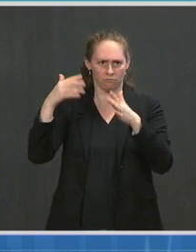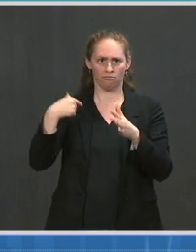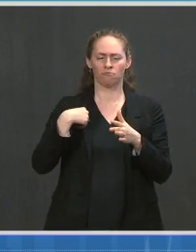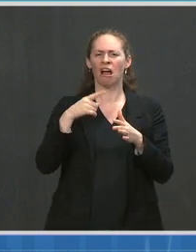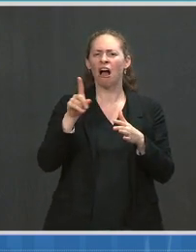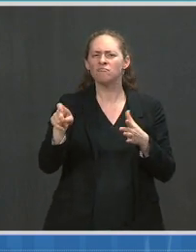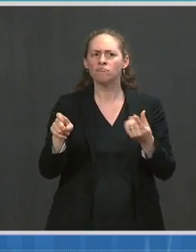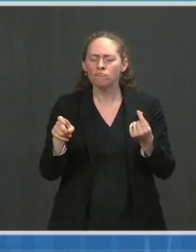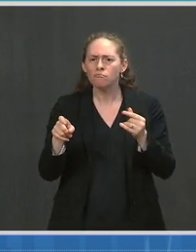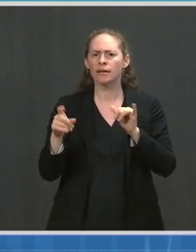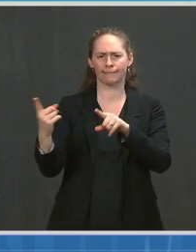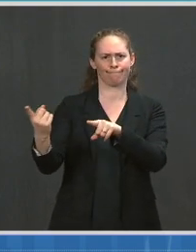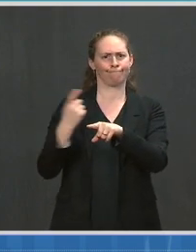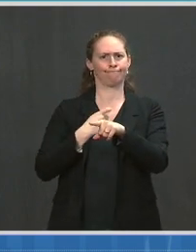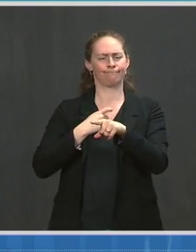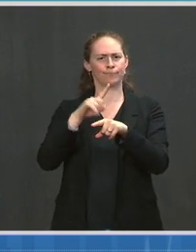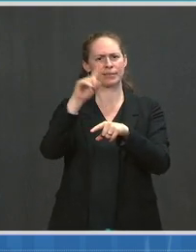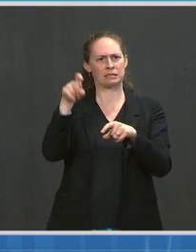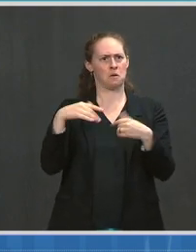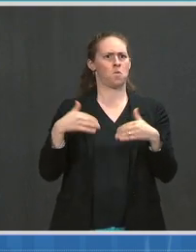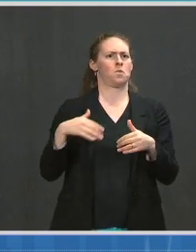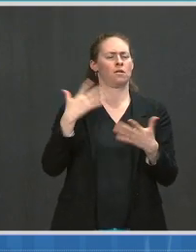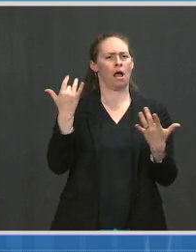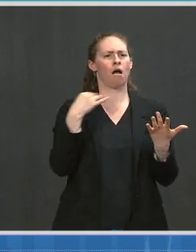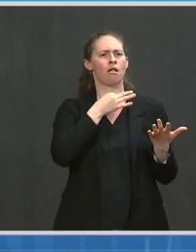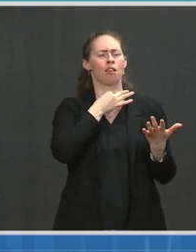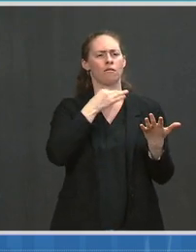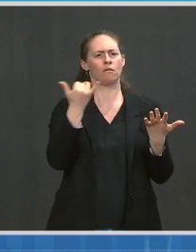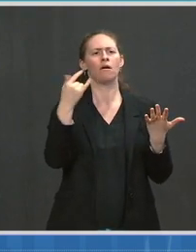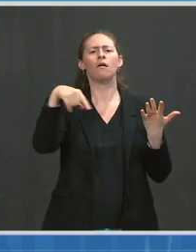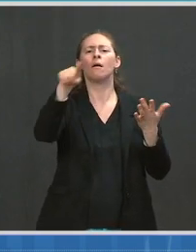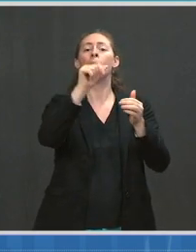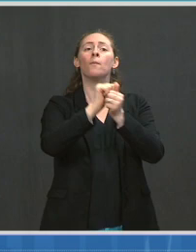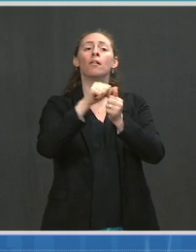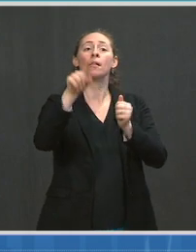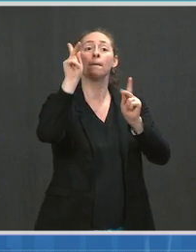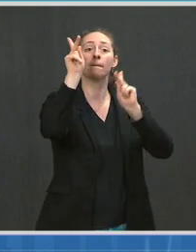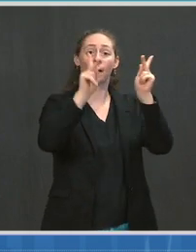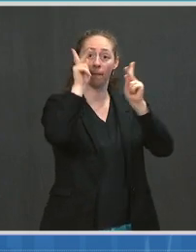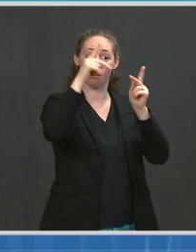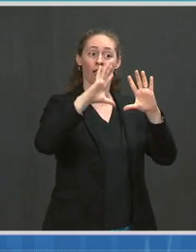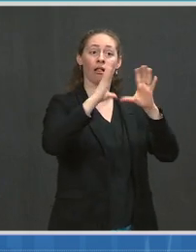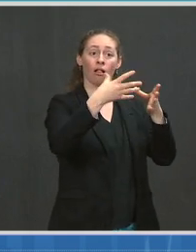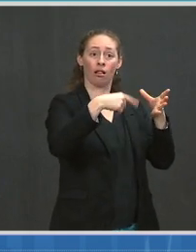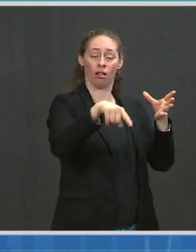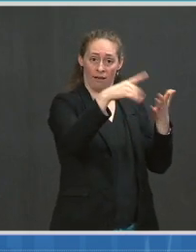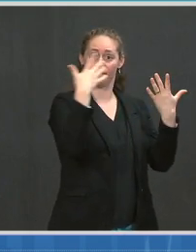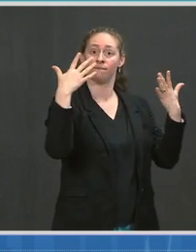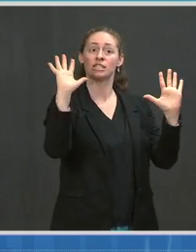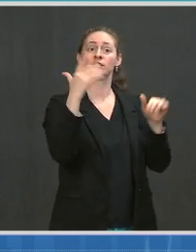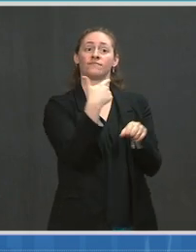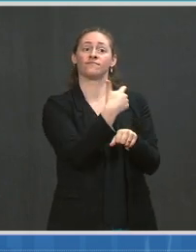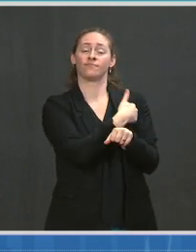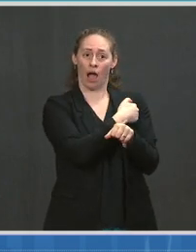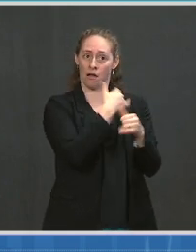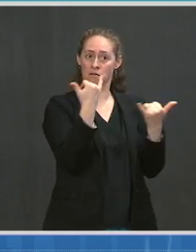related to what people who are vaccinated can and cannot do. The trial, if I could have the first slide,